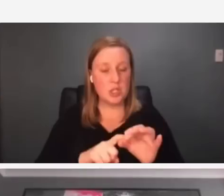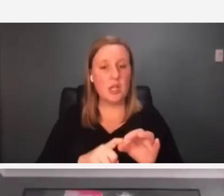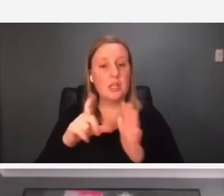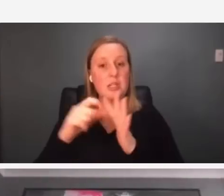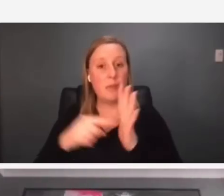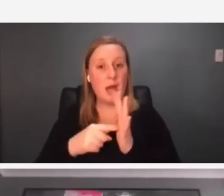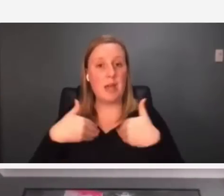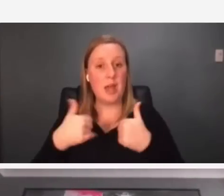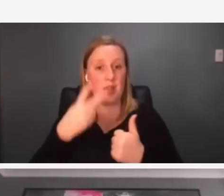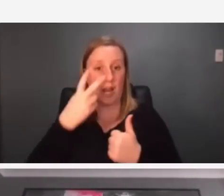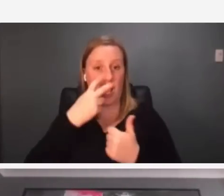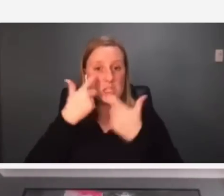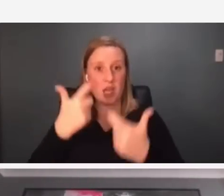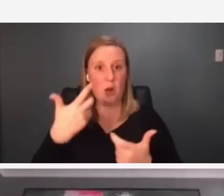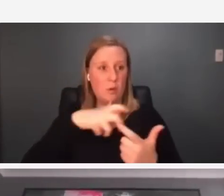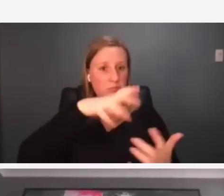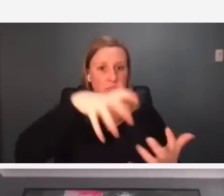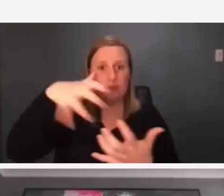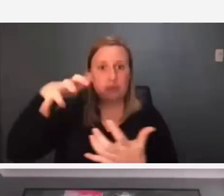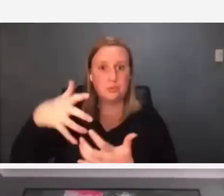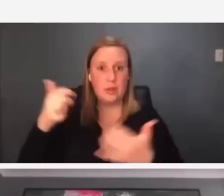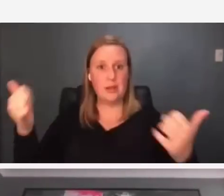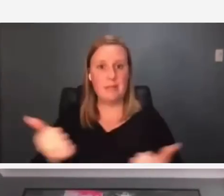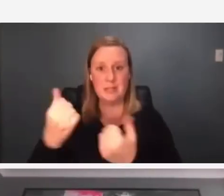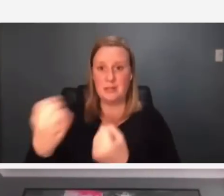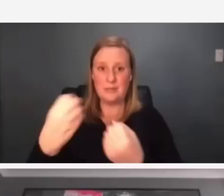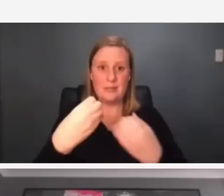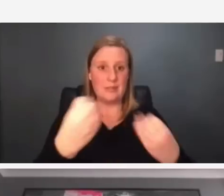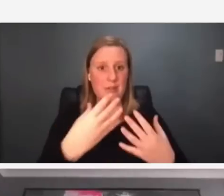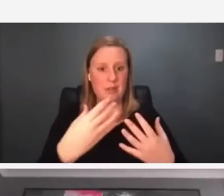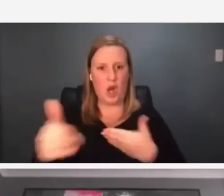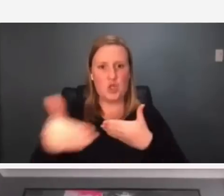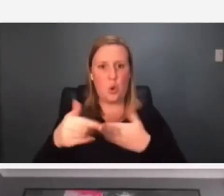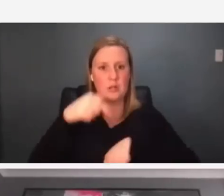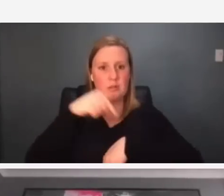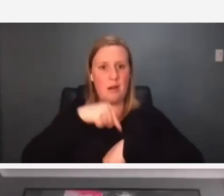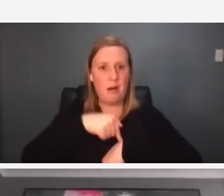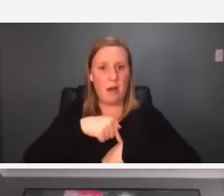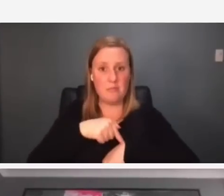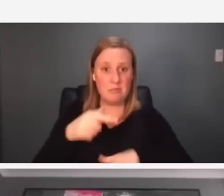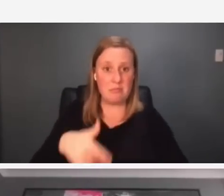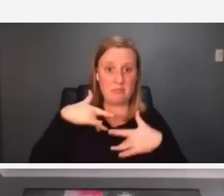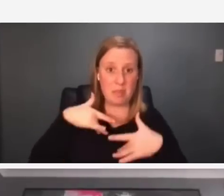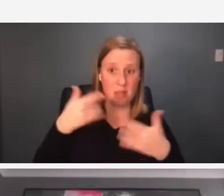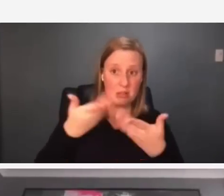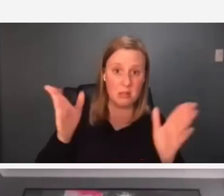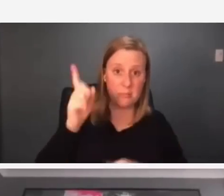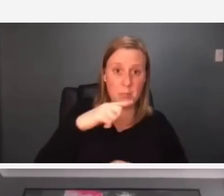How will the Department account for stakeholder capacity to meet the call to participate? So Julia do you want to start on this and then we'll see.